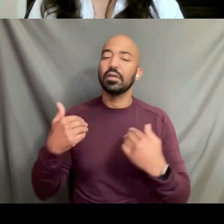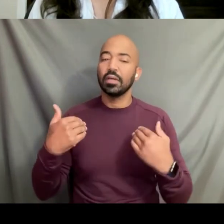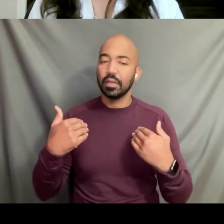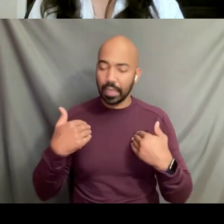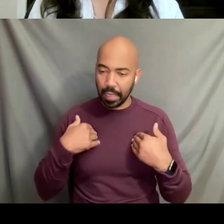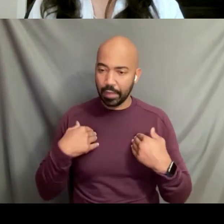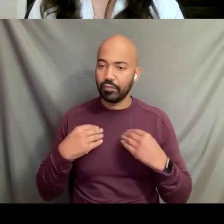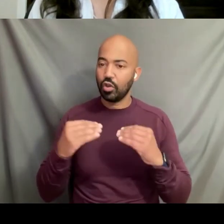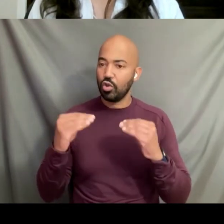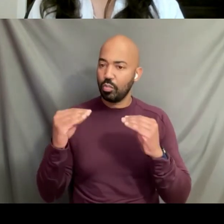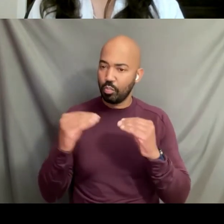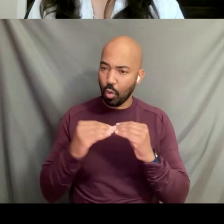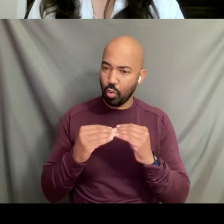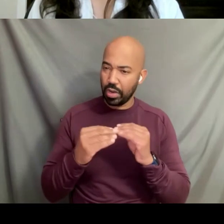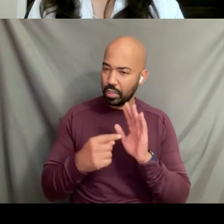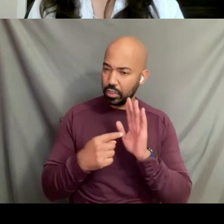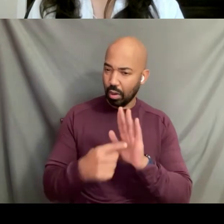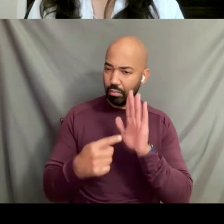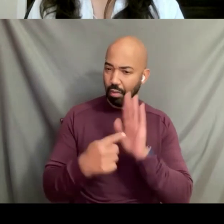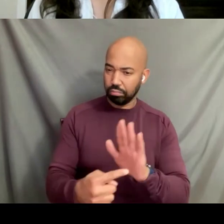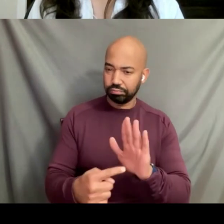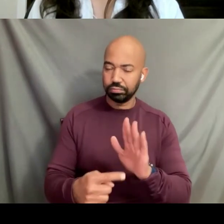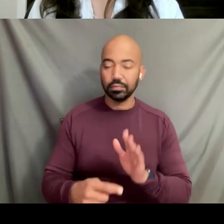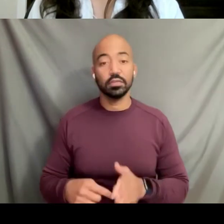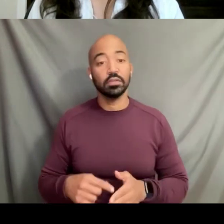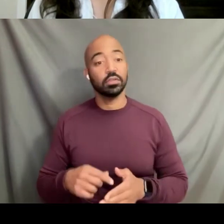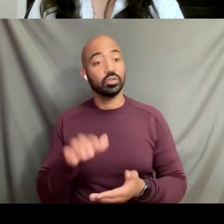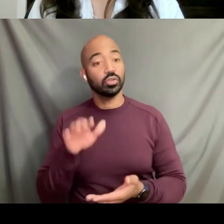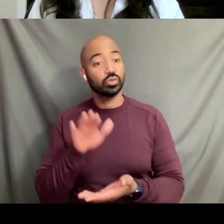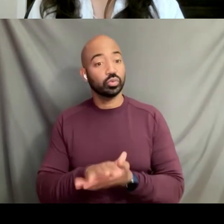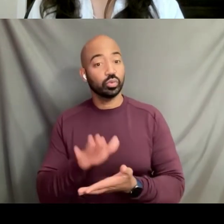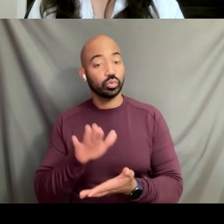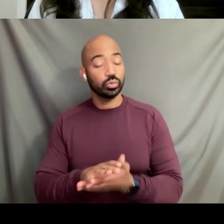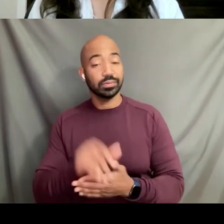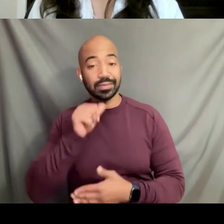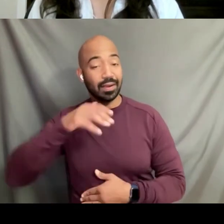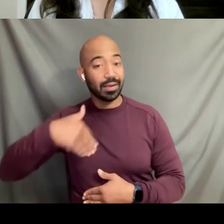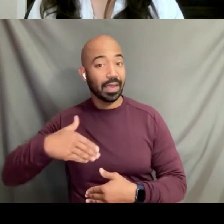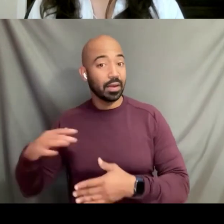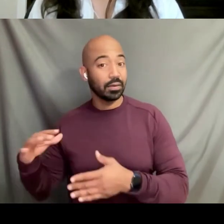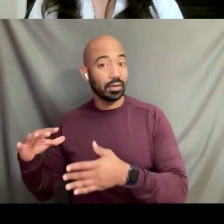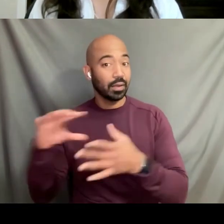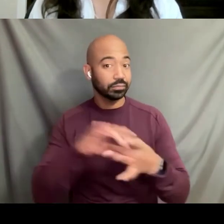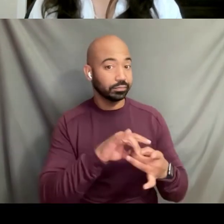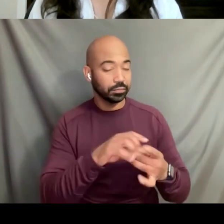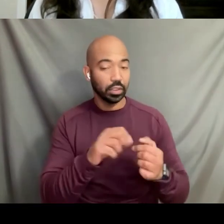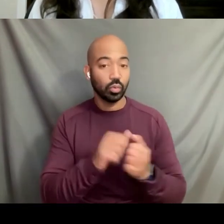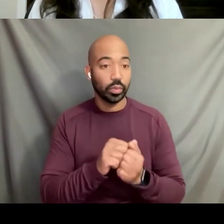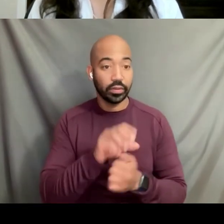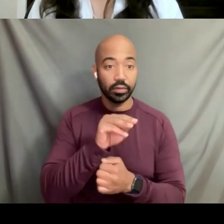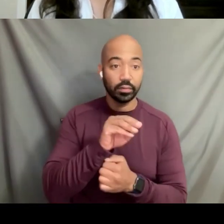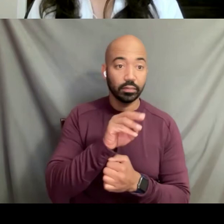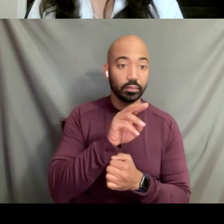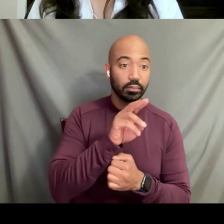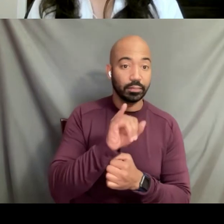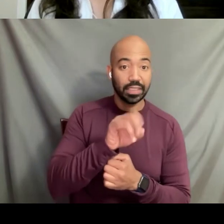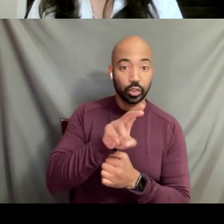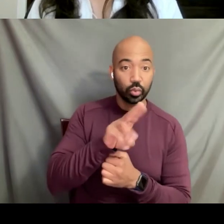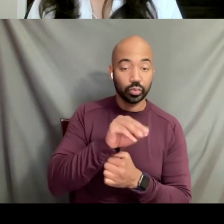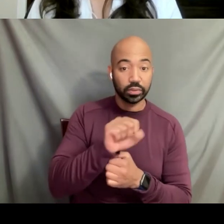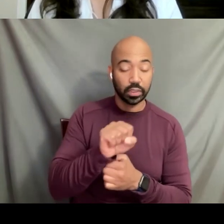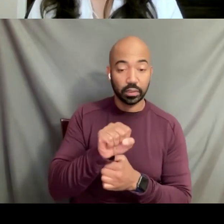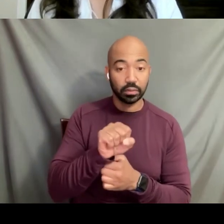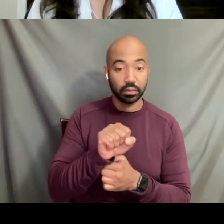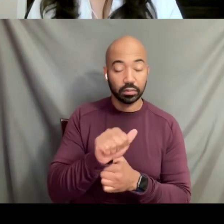Schools that are not yet affiliated to MIUSA should please find a way to get connected to